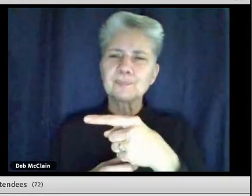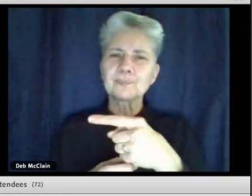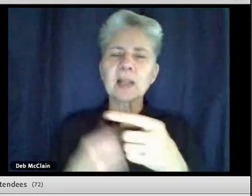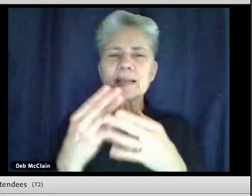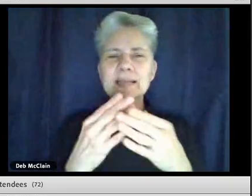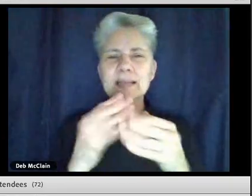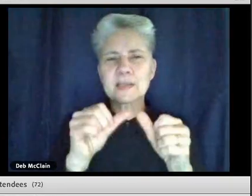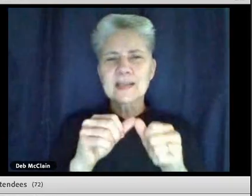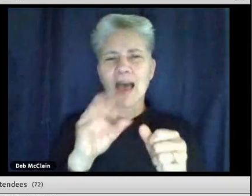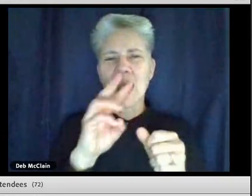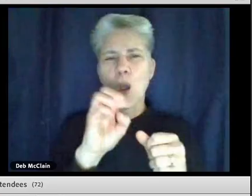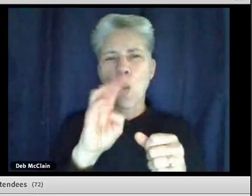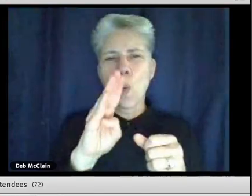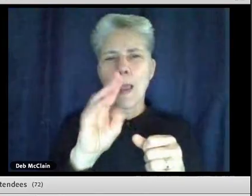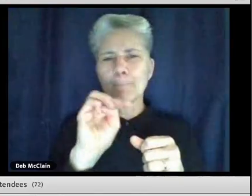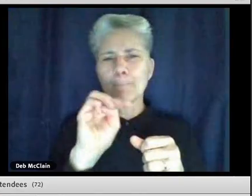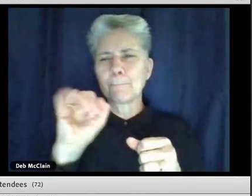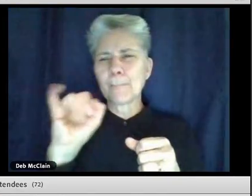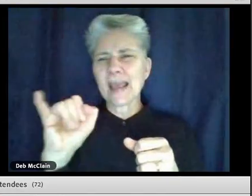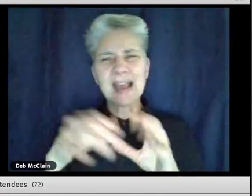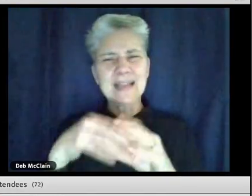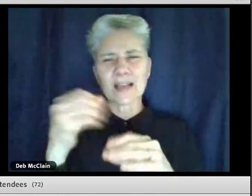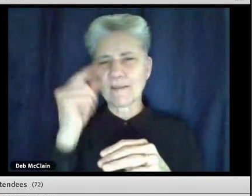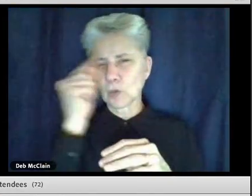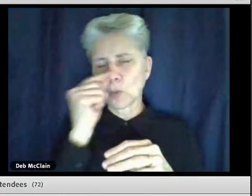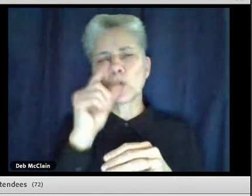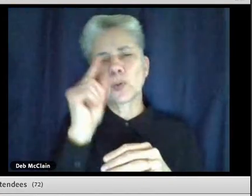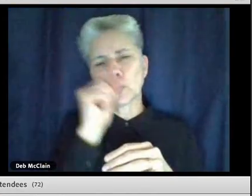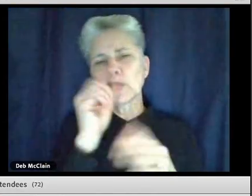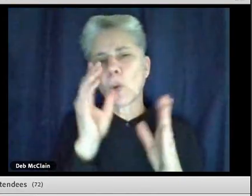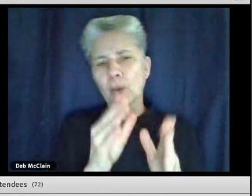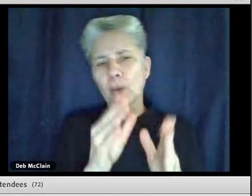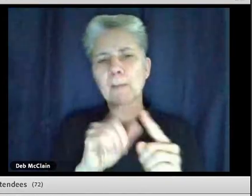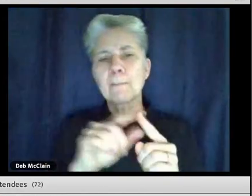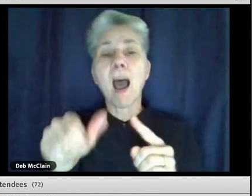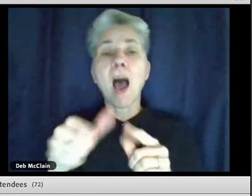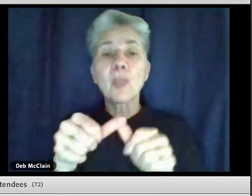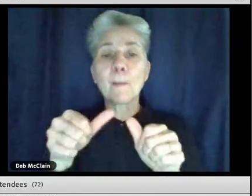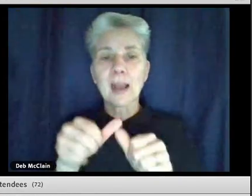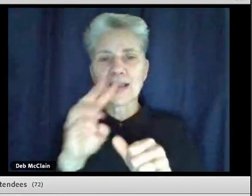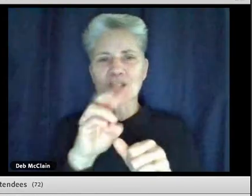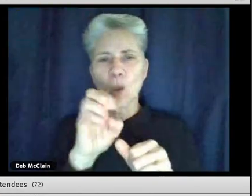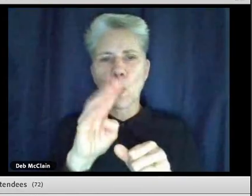But it's going to give you a little bit more information. So here is some sites. This Webmii -- And this is outside of Google.